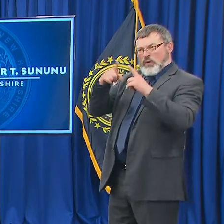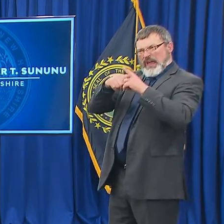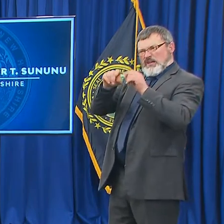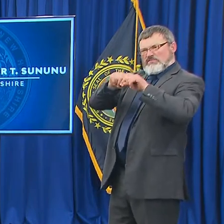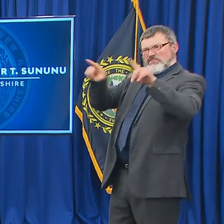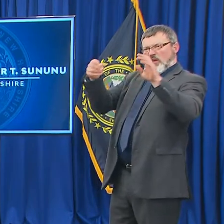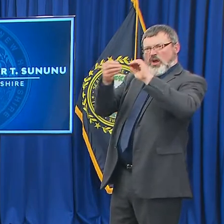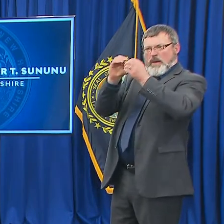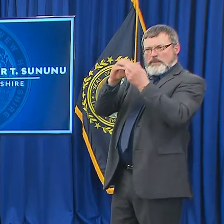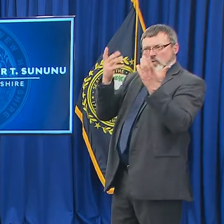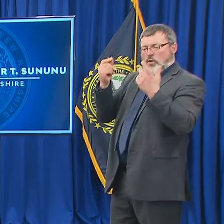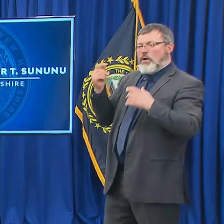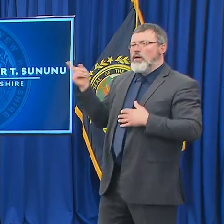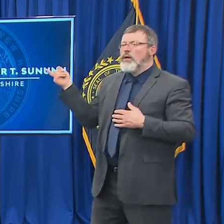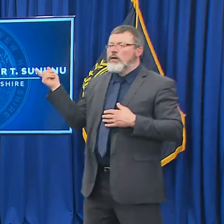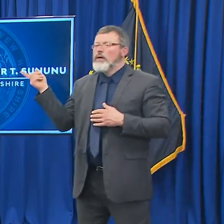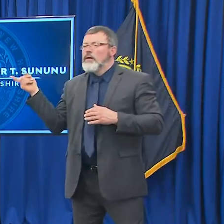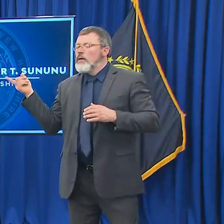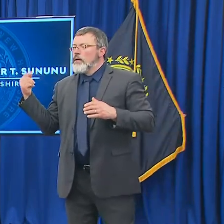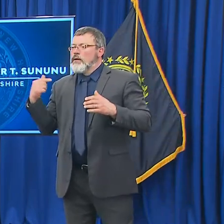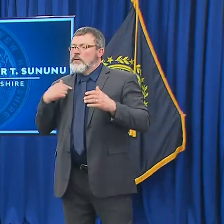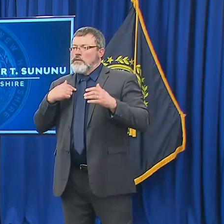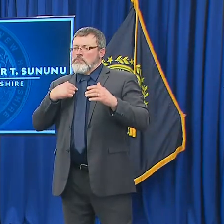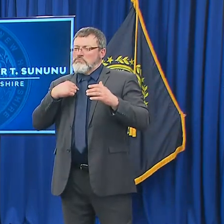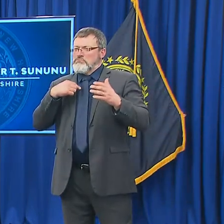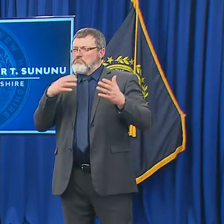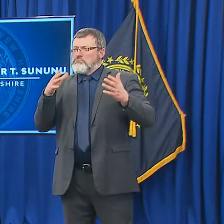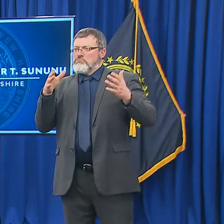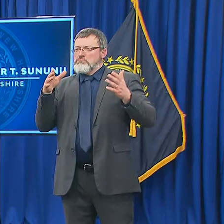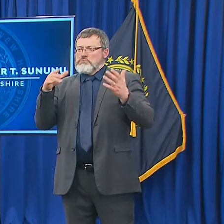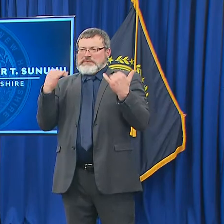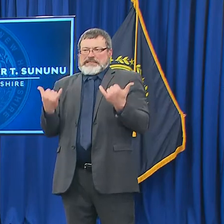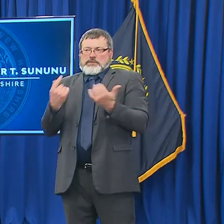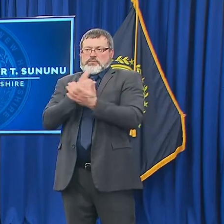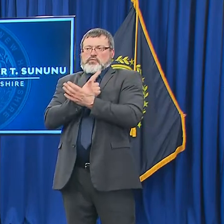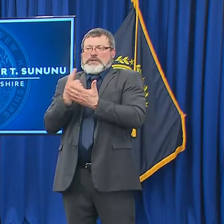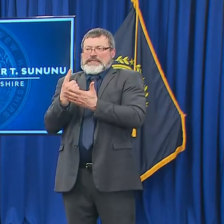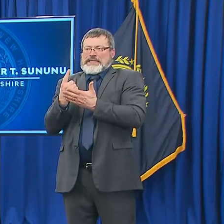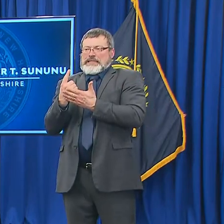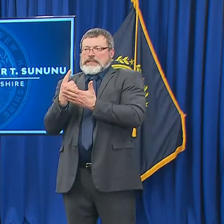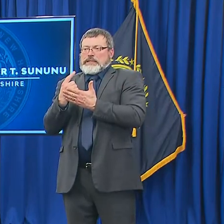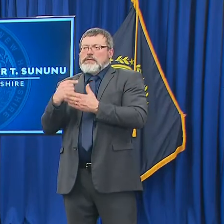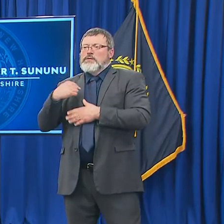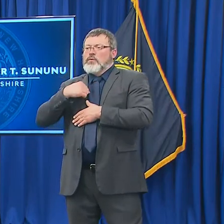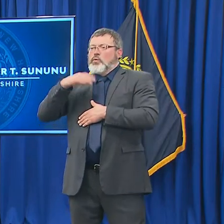of reports in the press that you that the state is going to curb contact tracing and kin